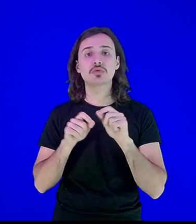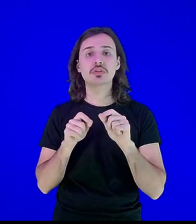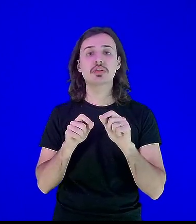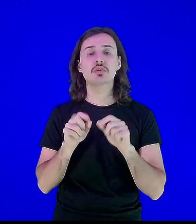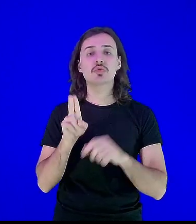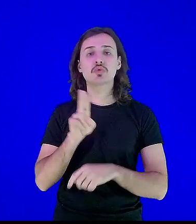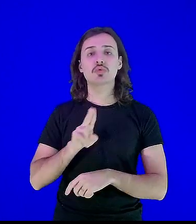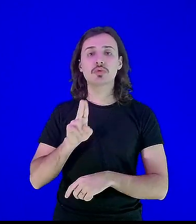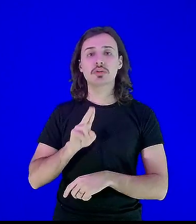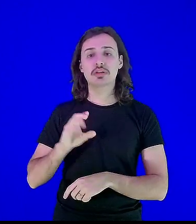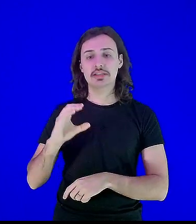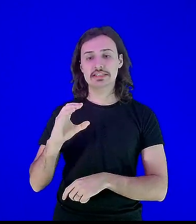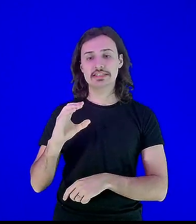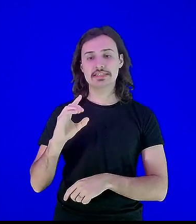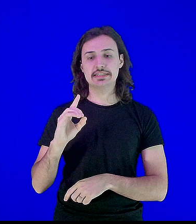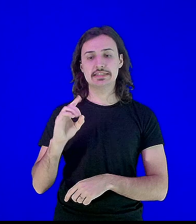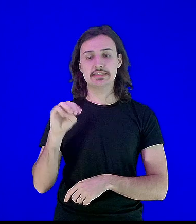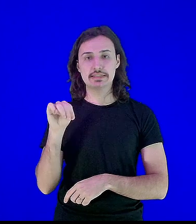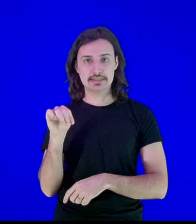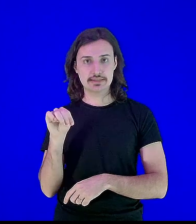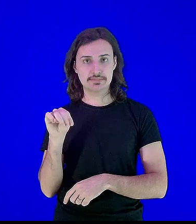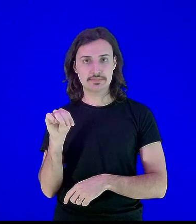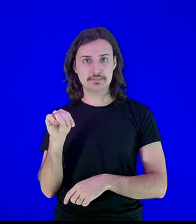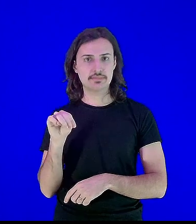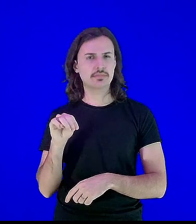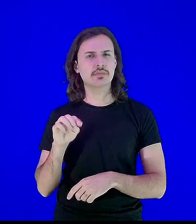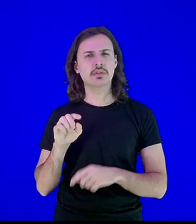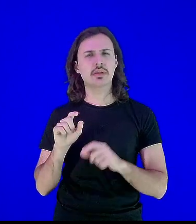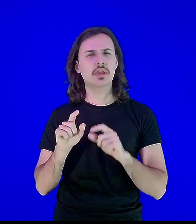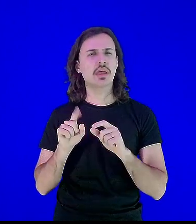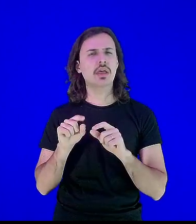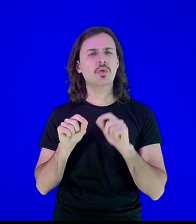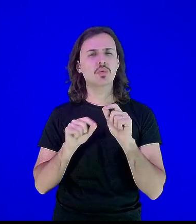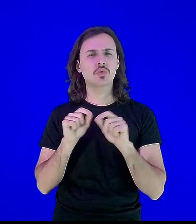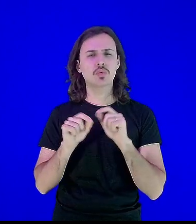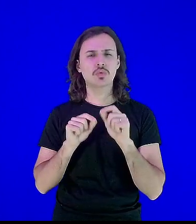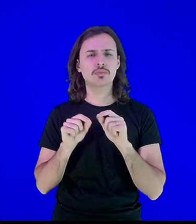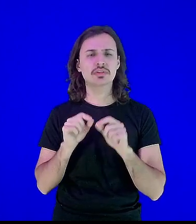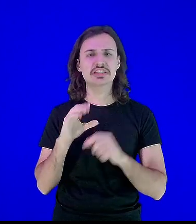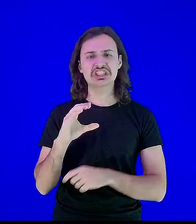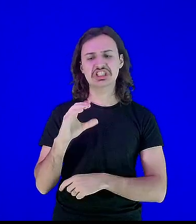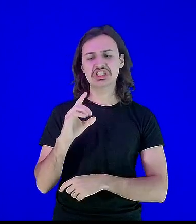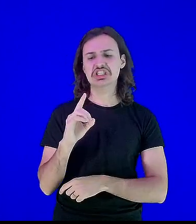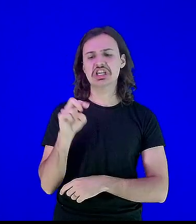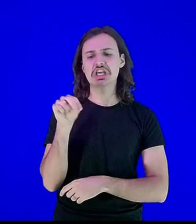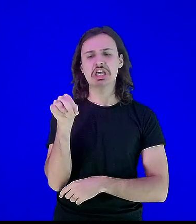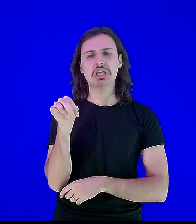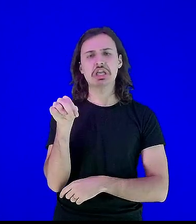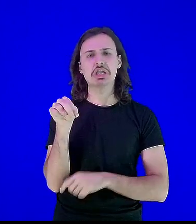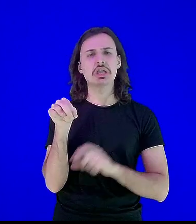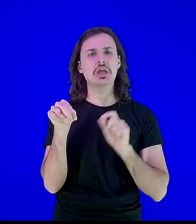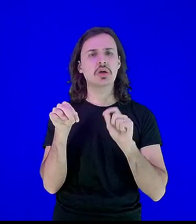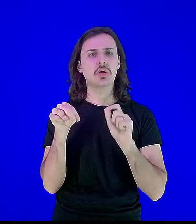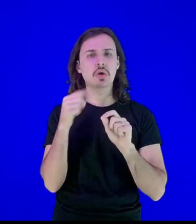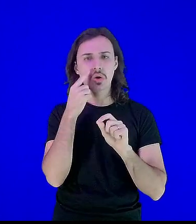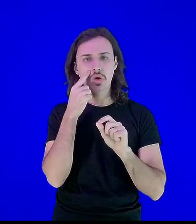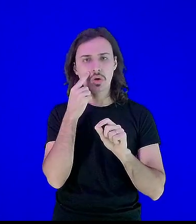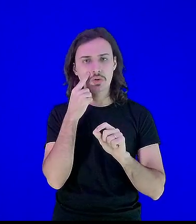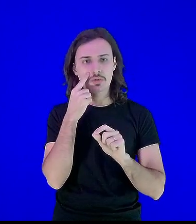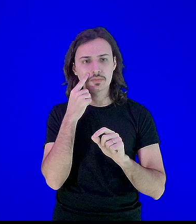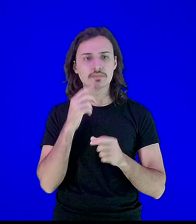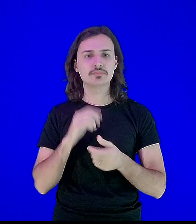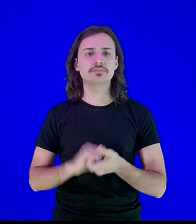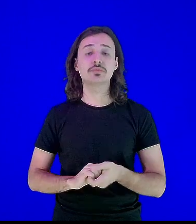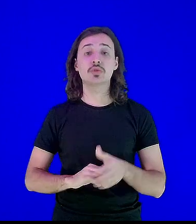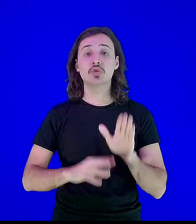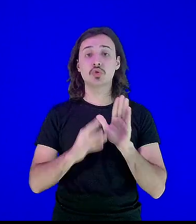"CDN" stands for Content Delivery Network, if I'm not wrong